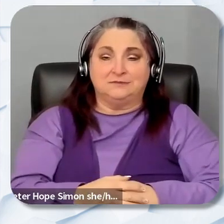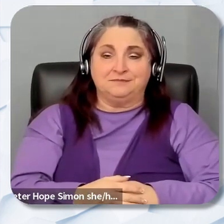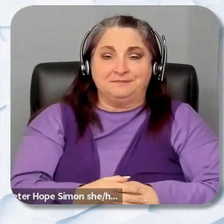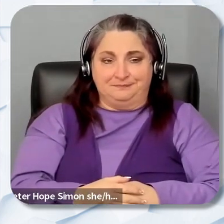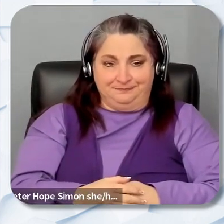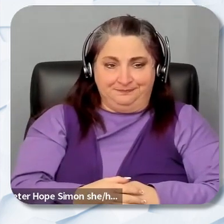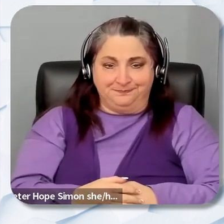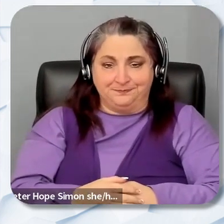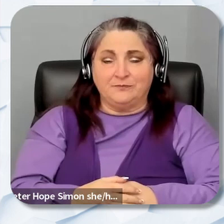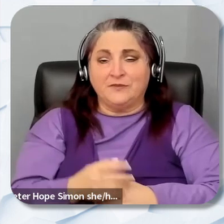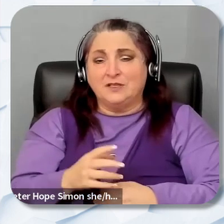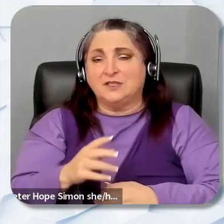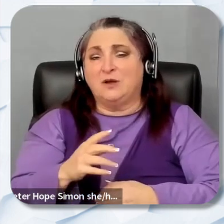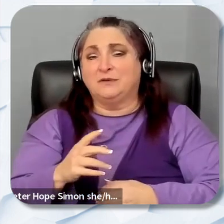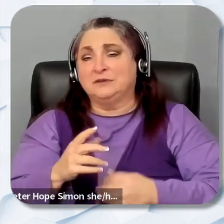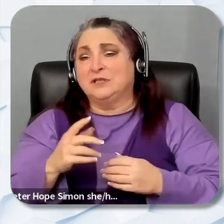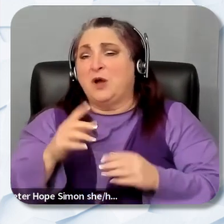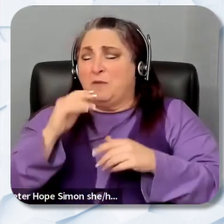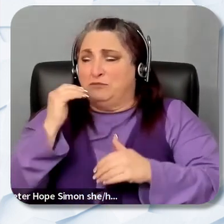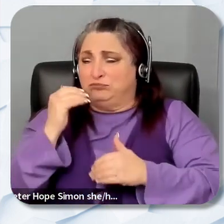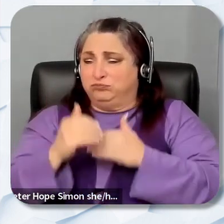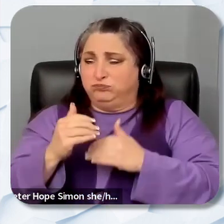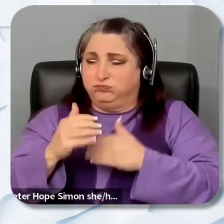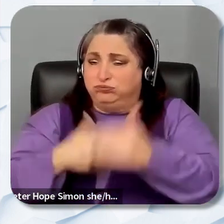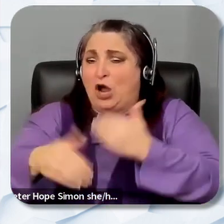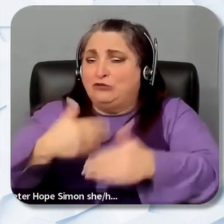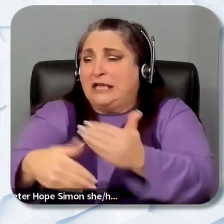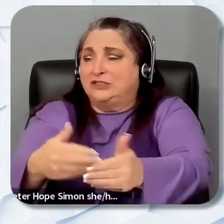bit about progress reporting, which is districts who completed a CIM last year. So if you had